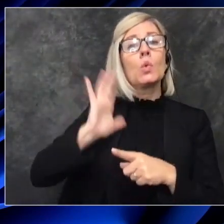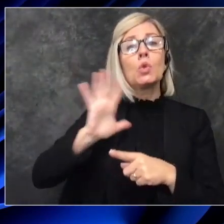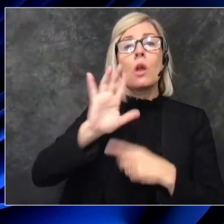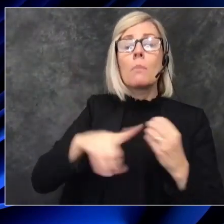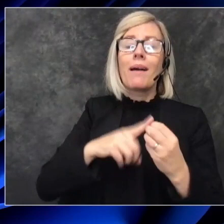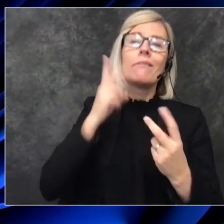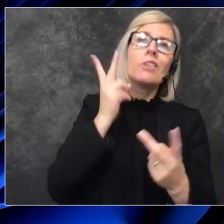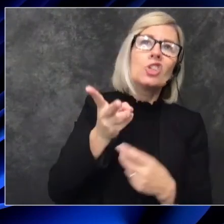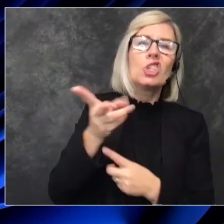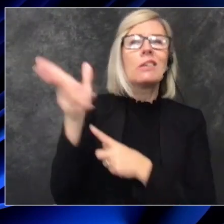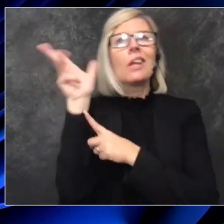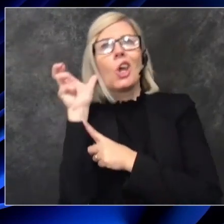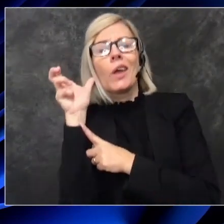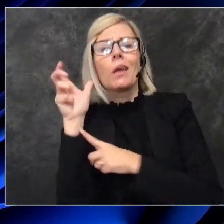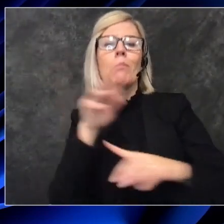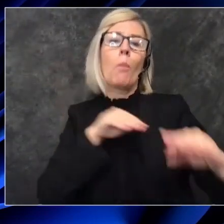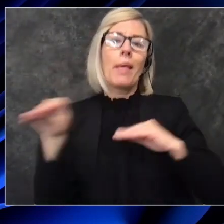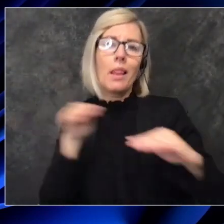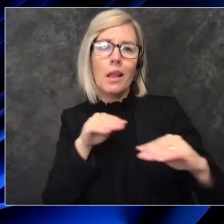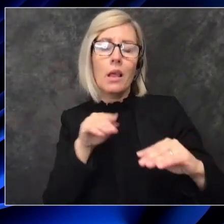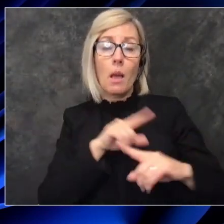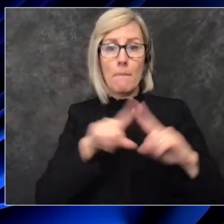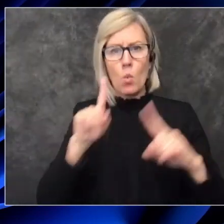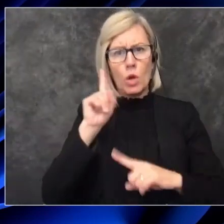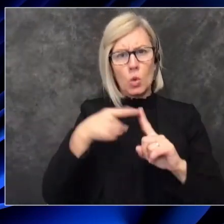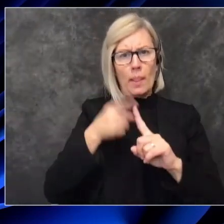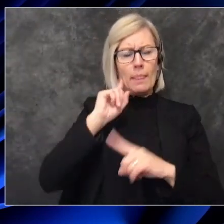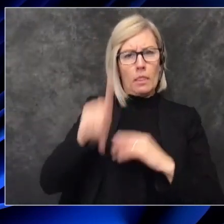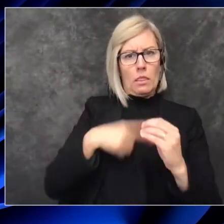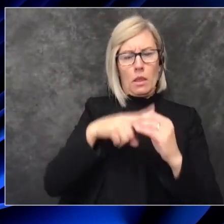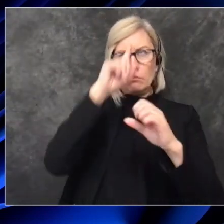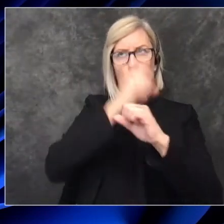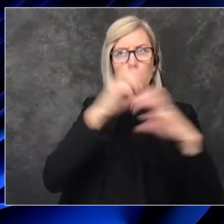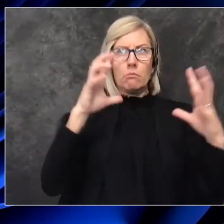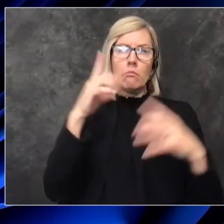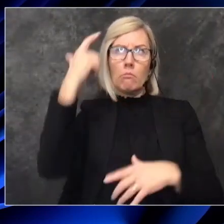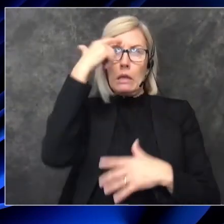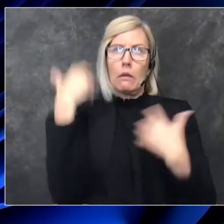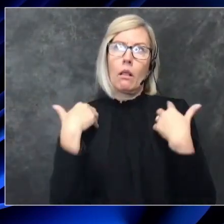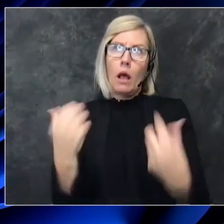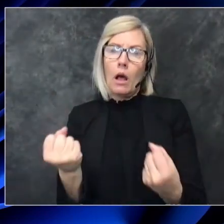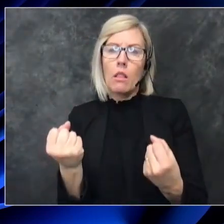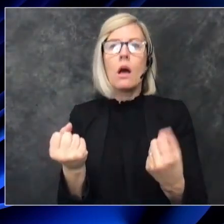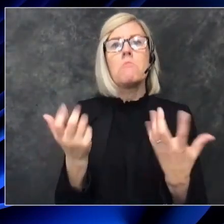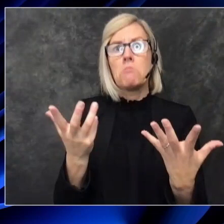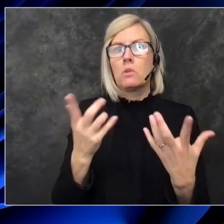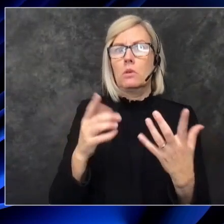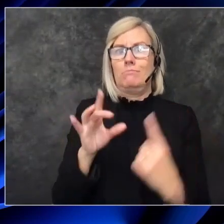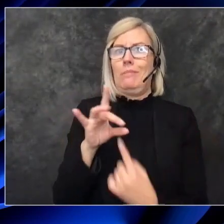But actually when we think about mental health, you know this is like you know. Especially at this time in human history,